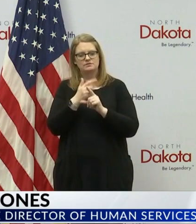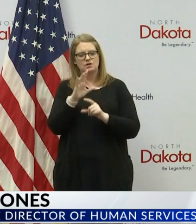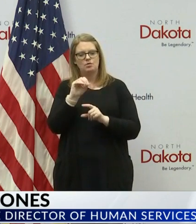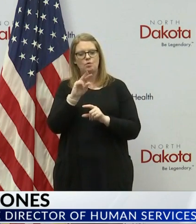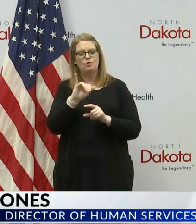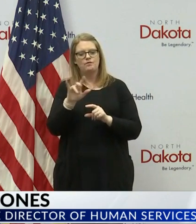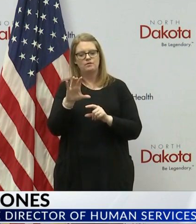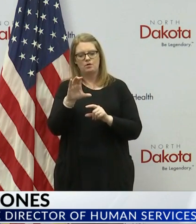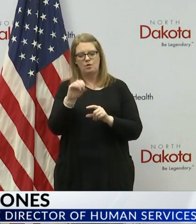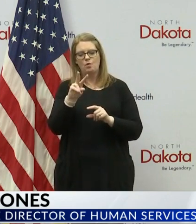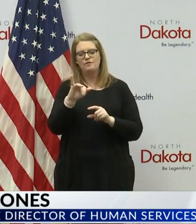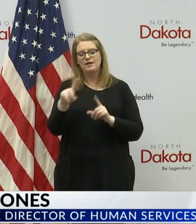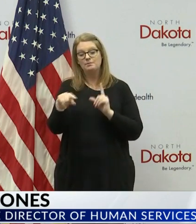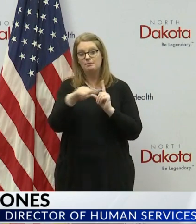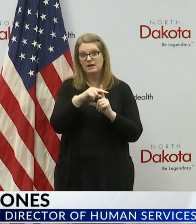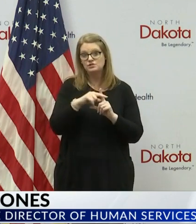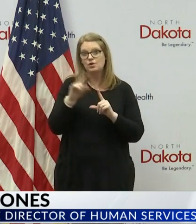SET UP SCATTERED HOUSING FOR